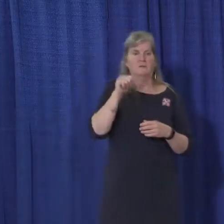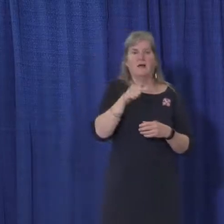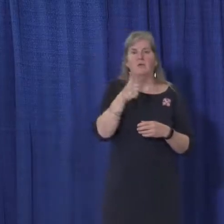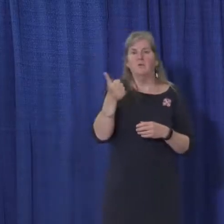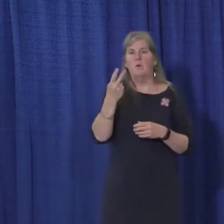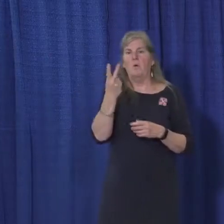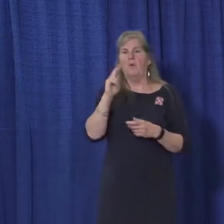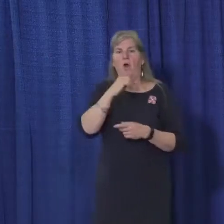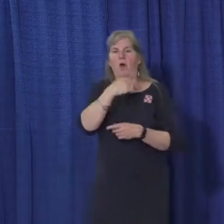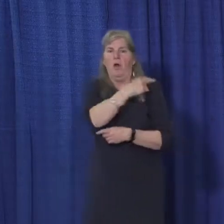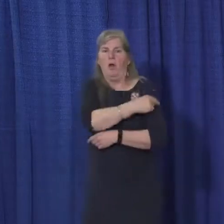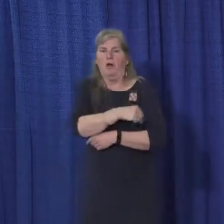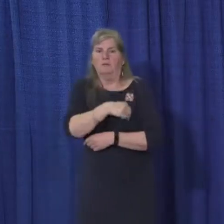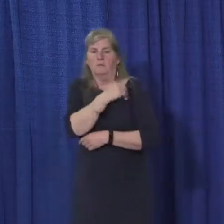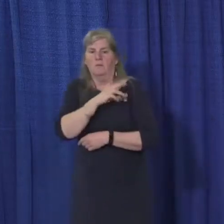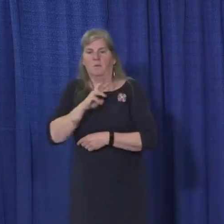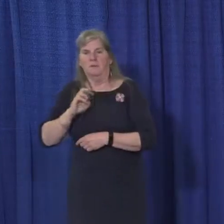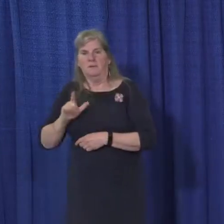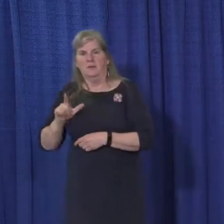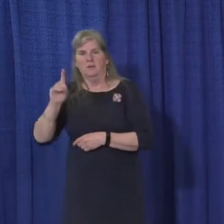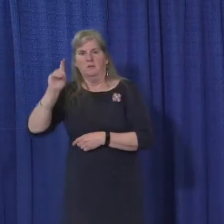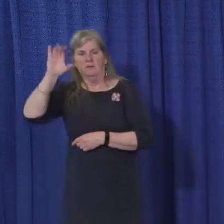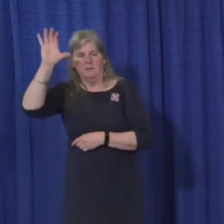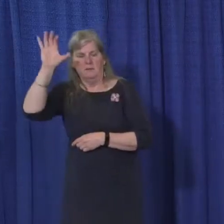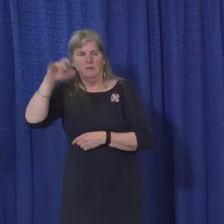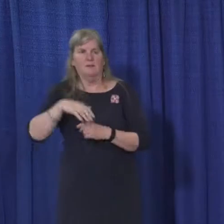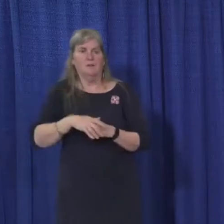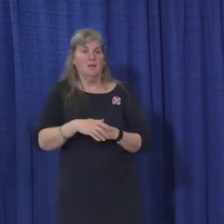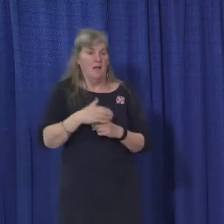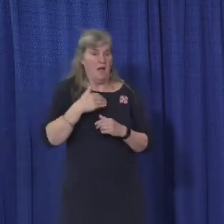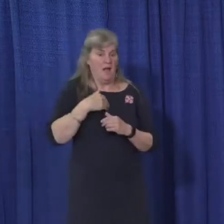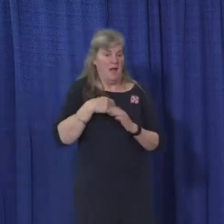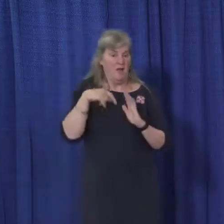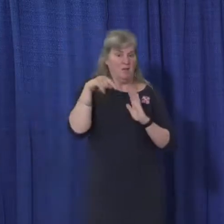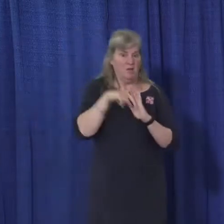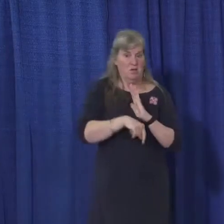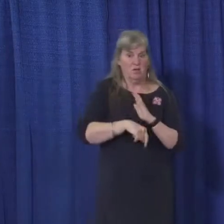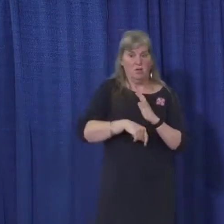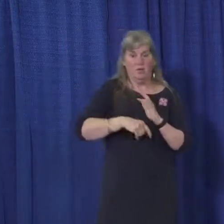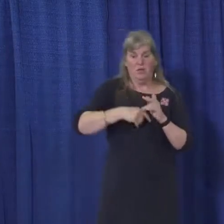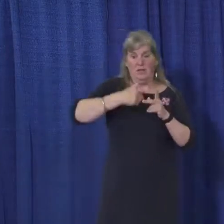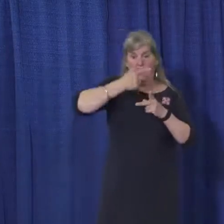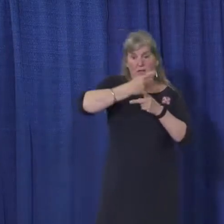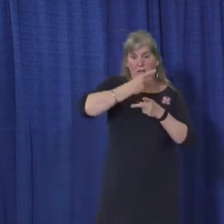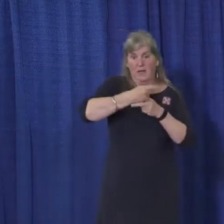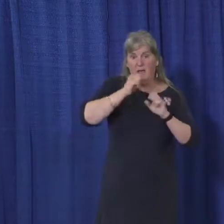rural hospitals. With acute-care capacity around